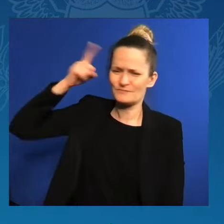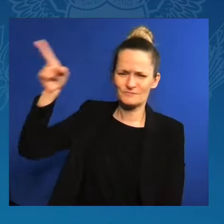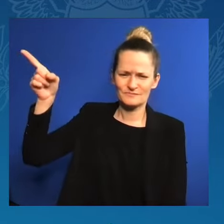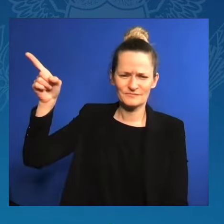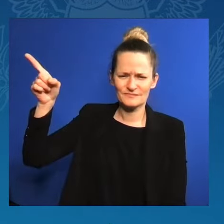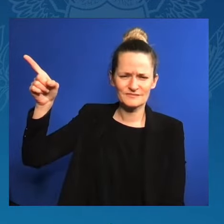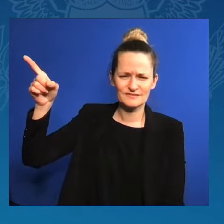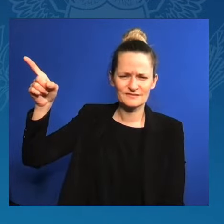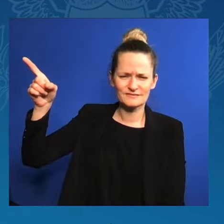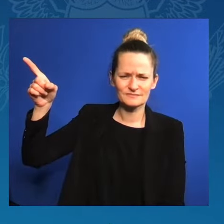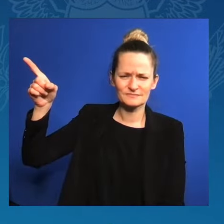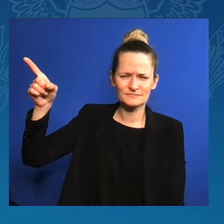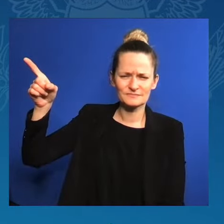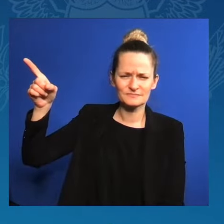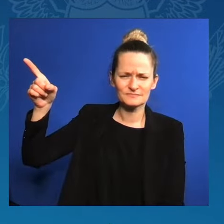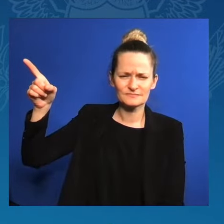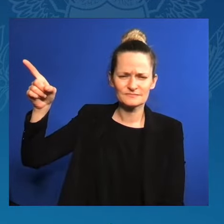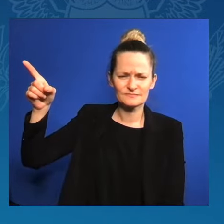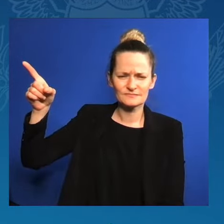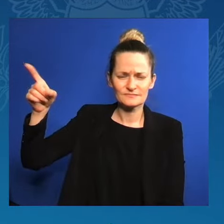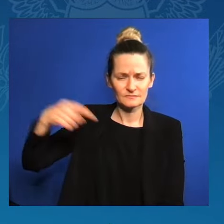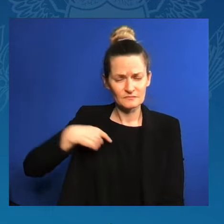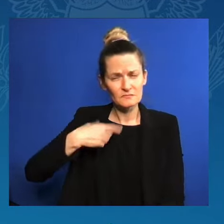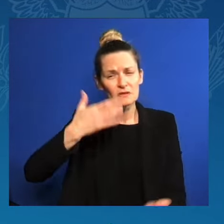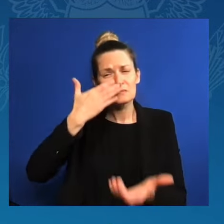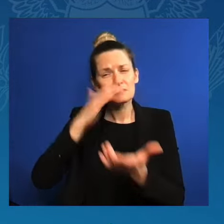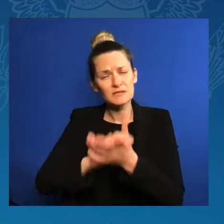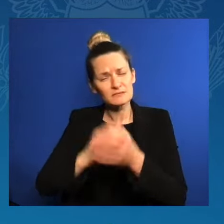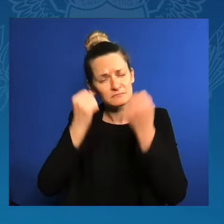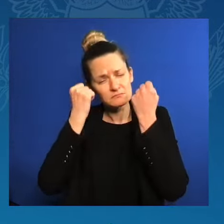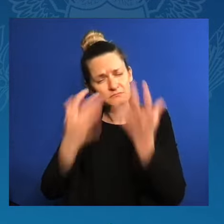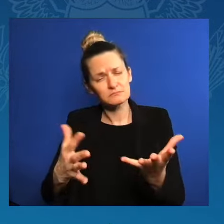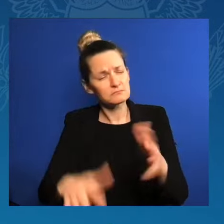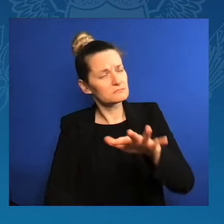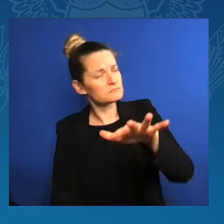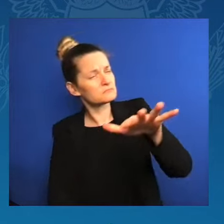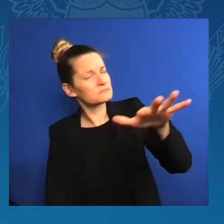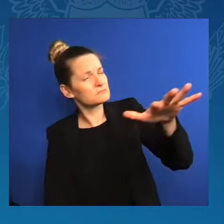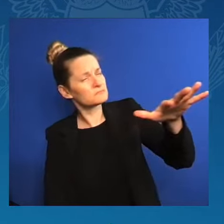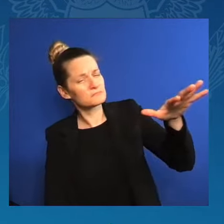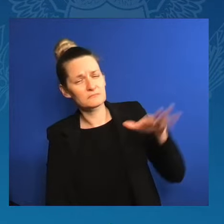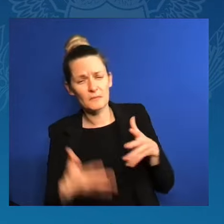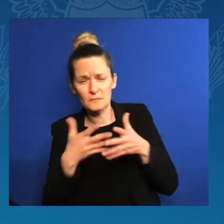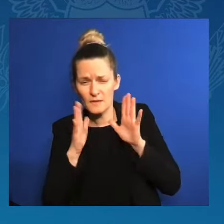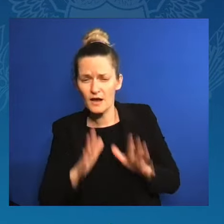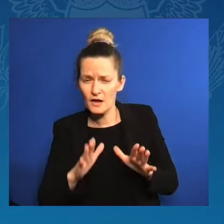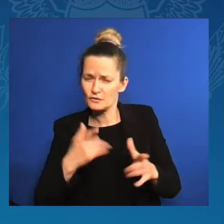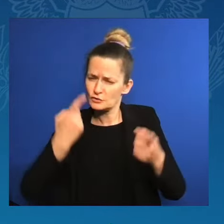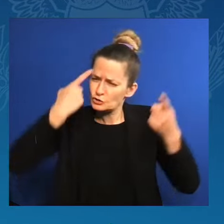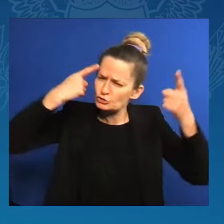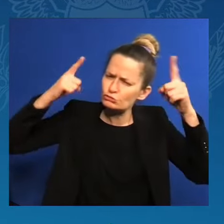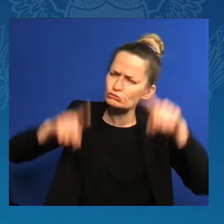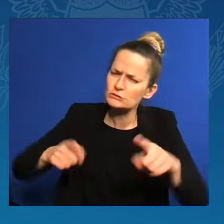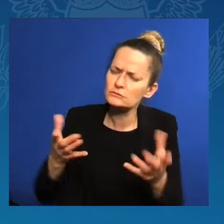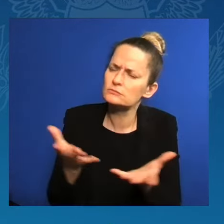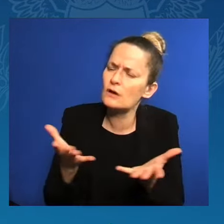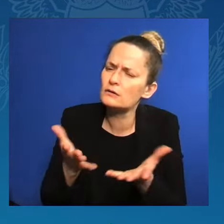that an important attribute of a true leader is the ability to have empathy --